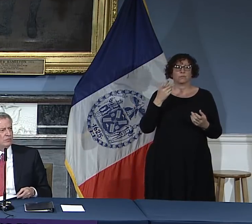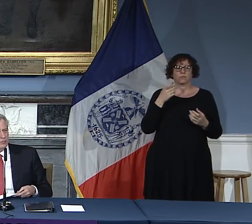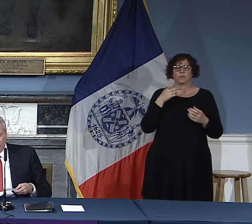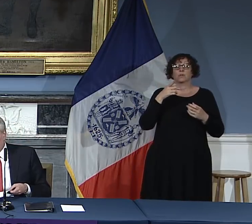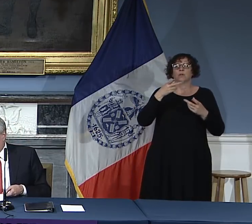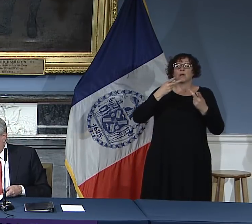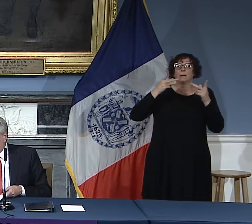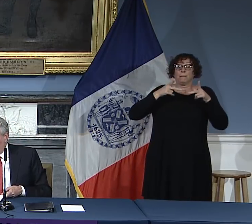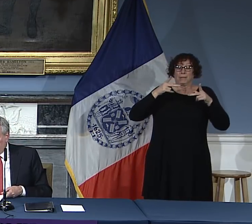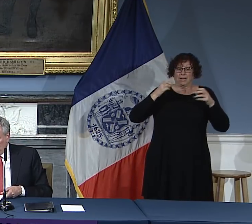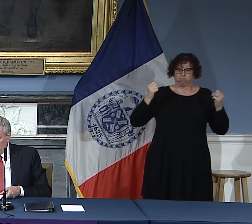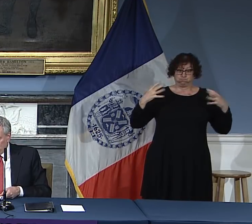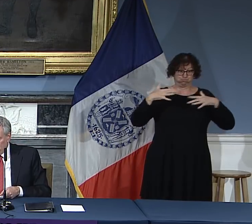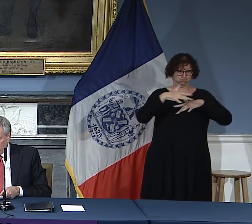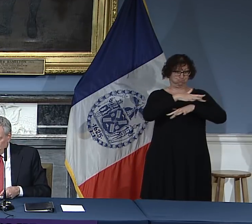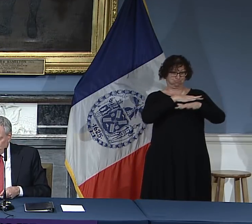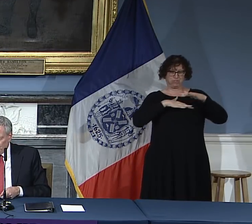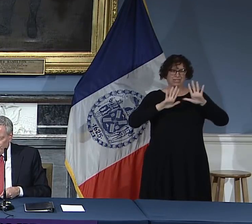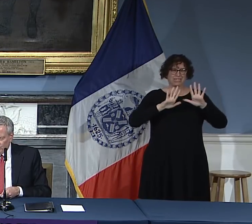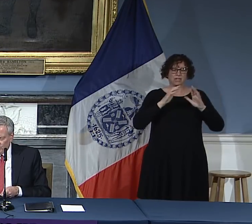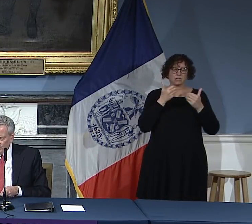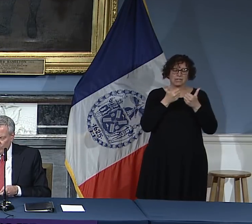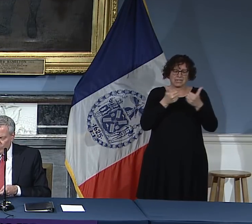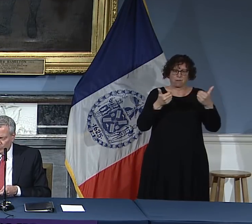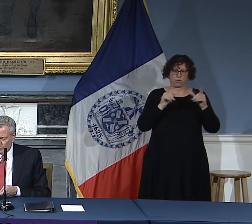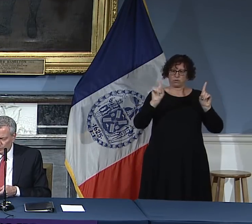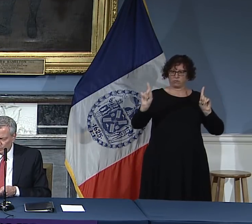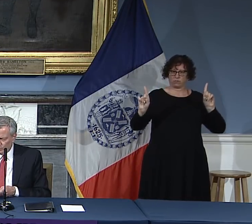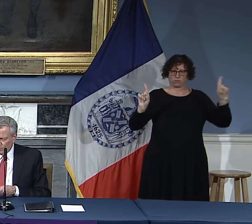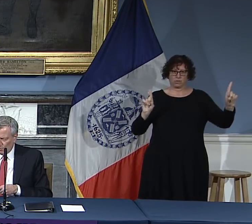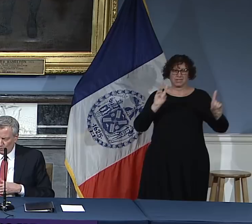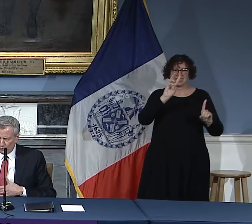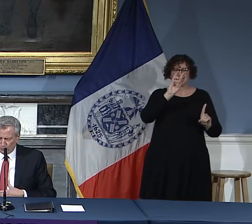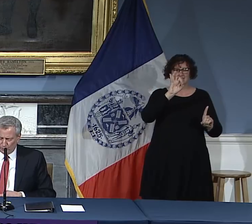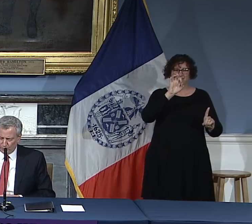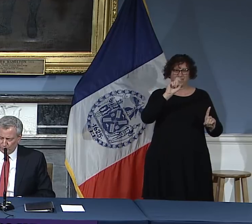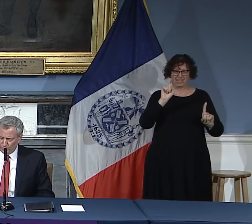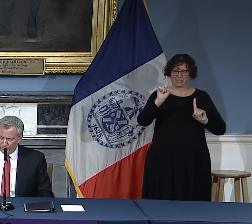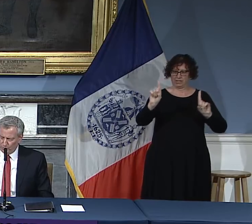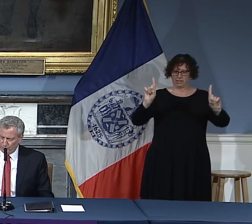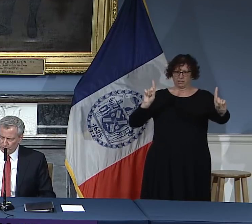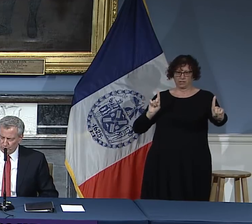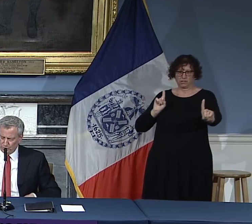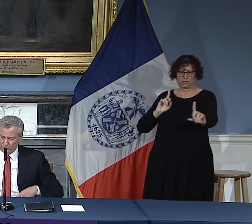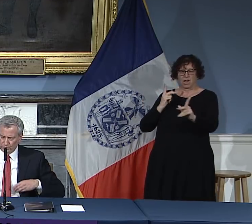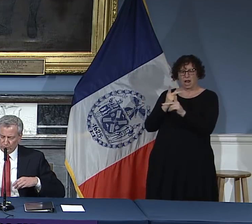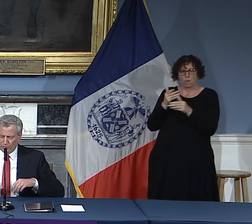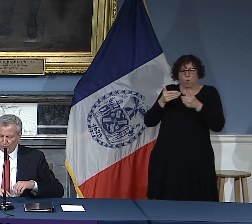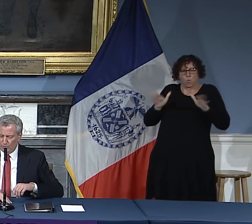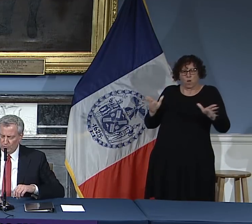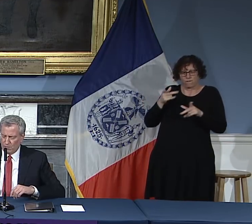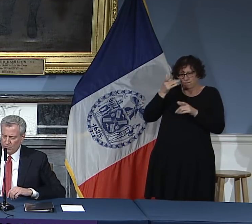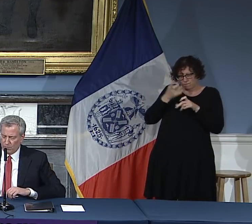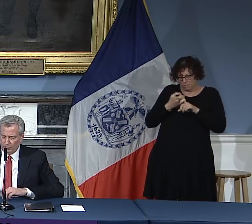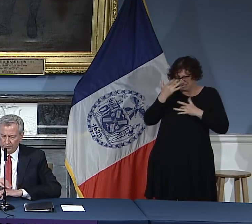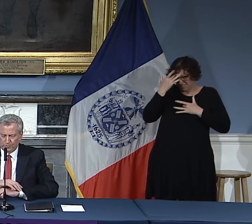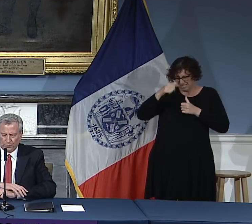TOOL THAT WE HAVE TO REDUCE THIS